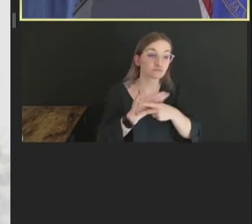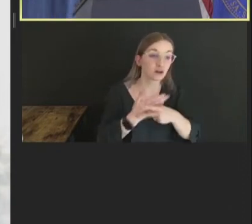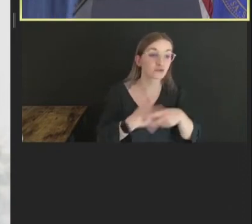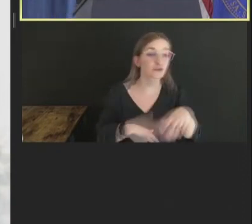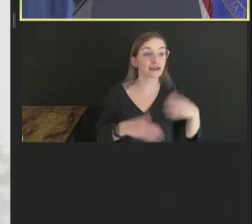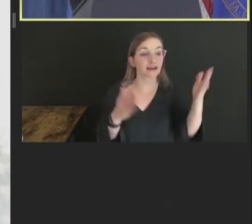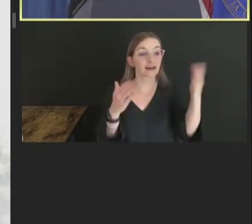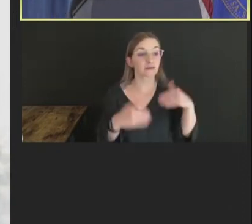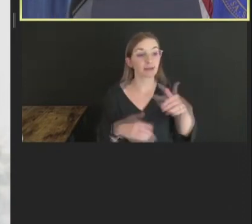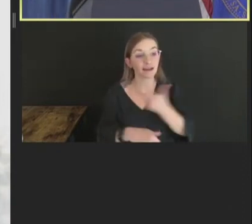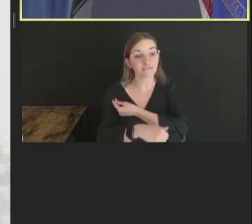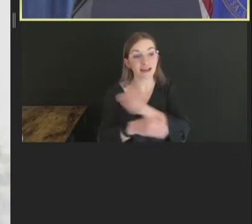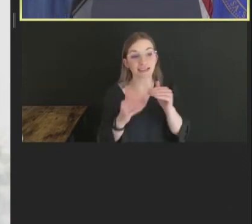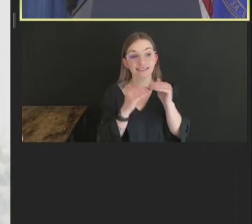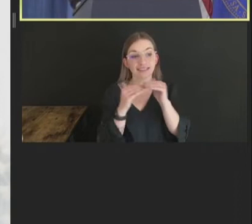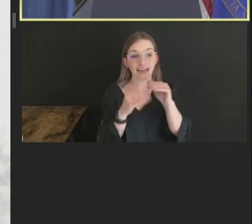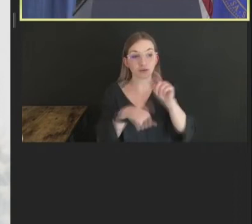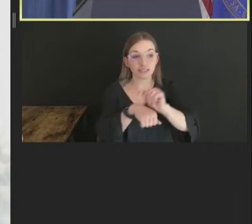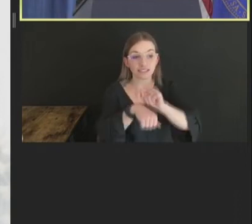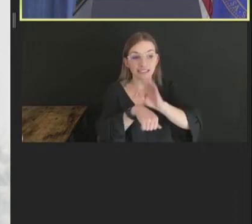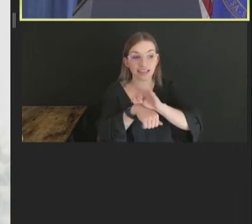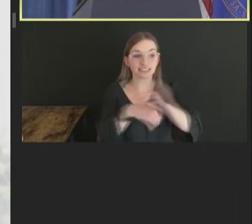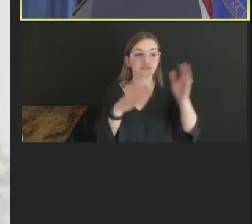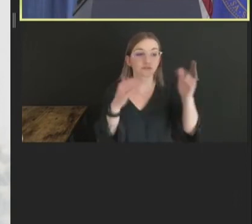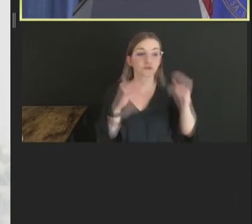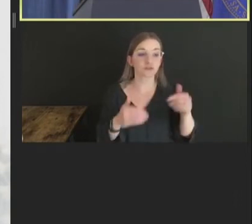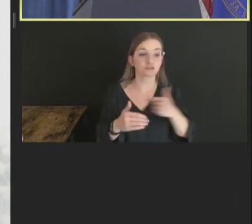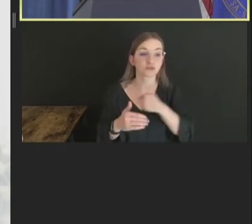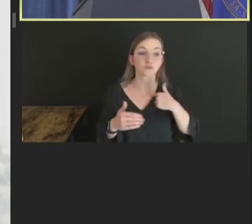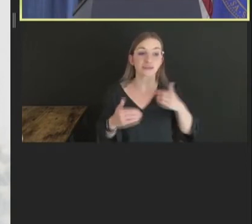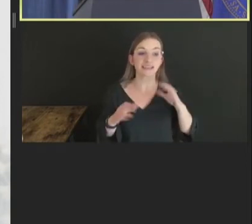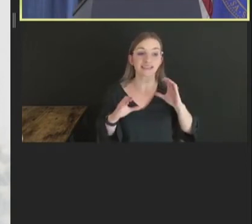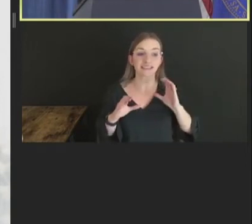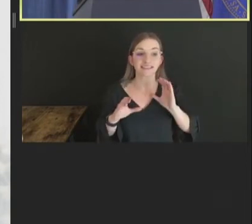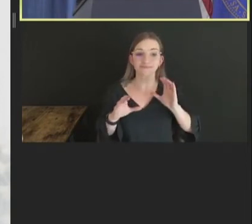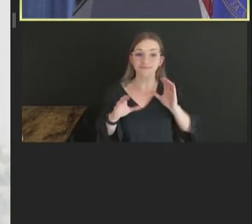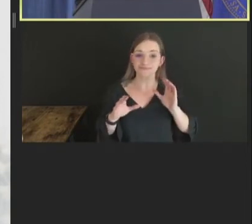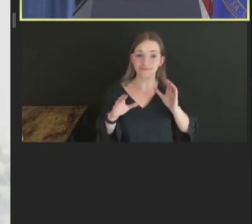the state with the Mayo Clinic, as well as some of the universities to -- with ethnic minorities